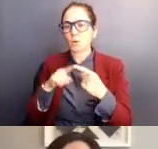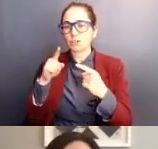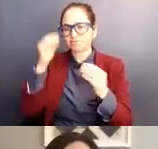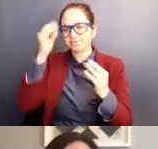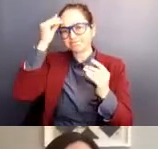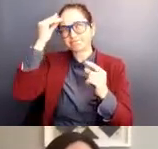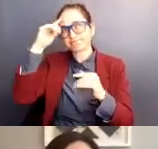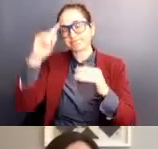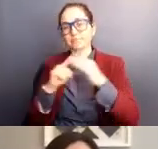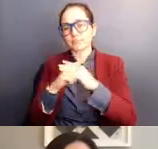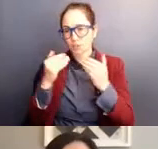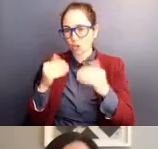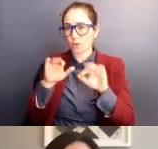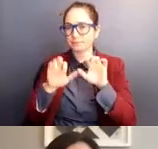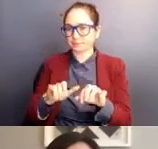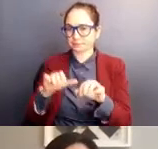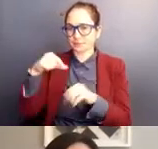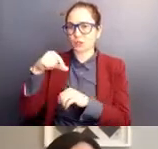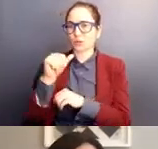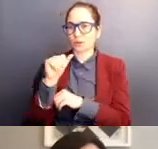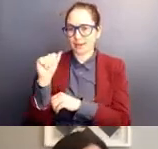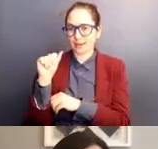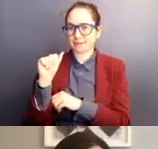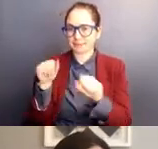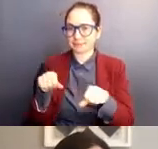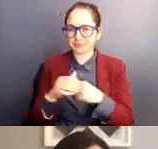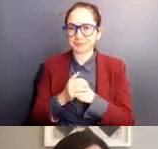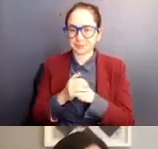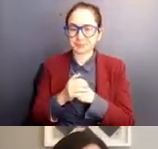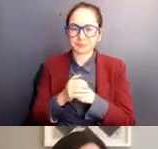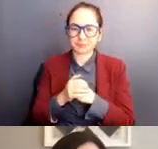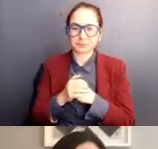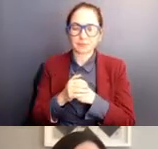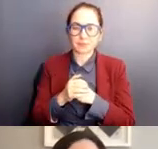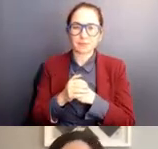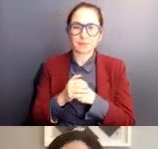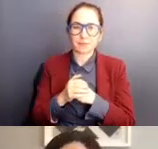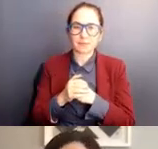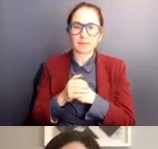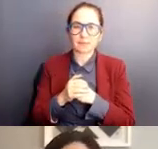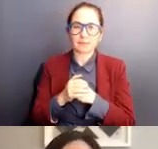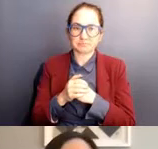free to use the Q&A function as well. So notes for today, this